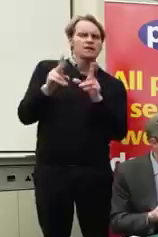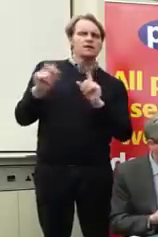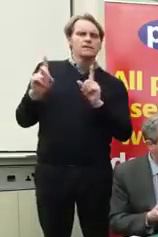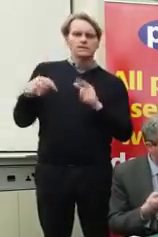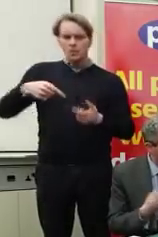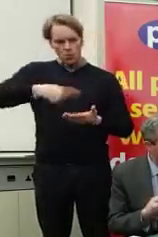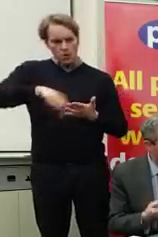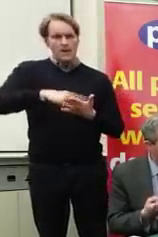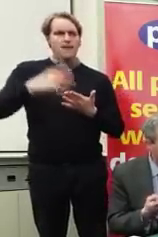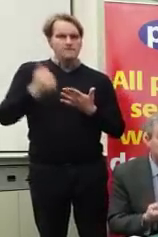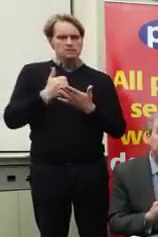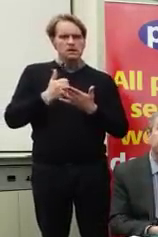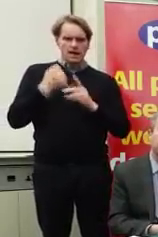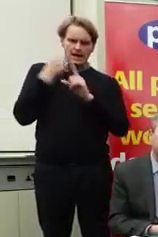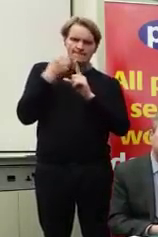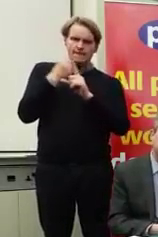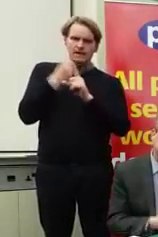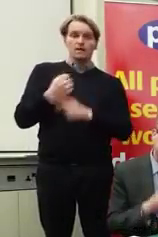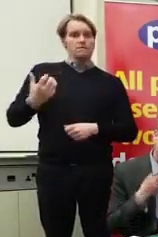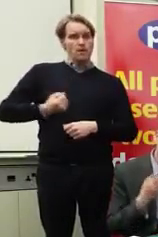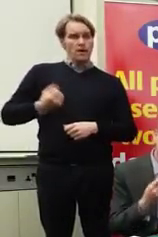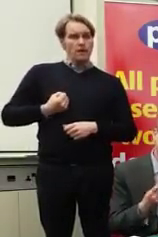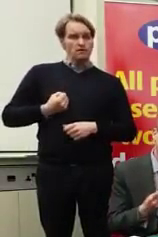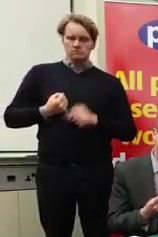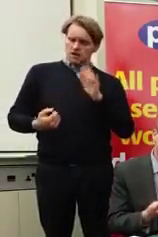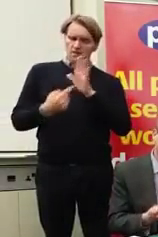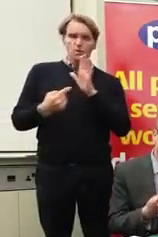campaigning for our members pay and I think the key thing therefore to get